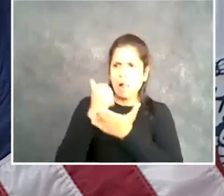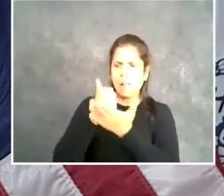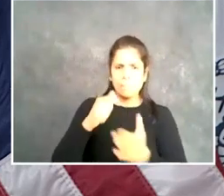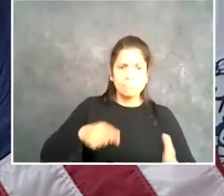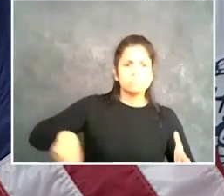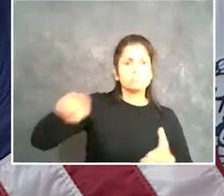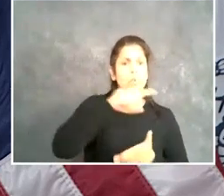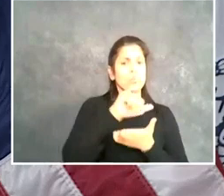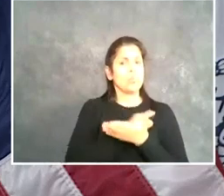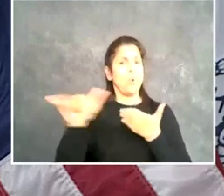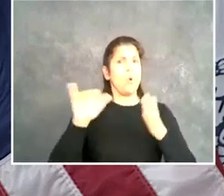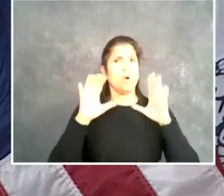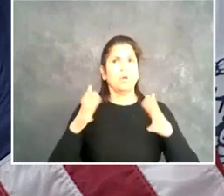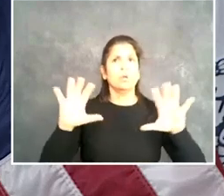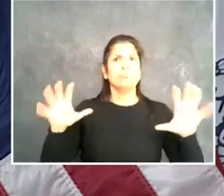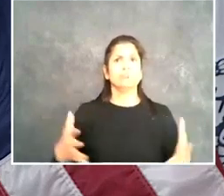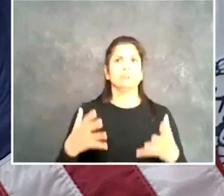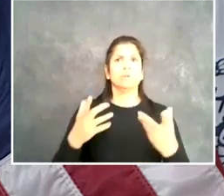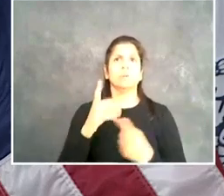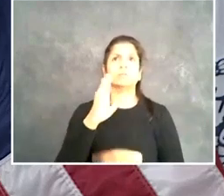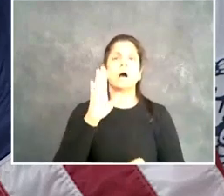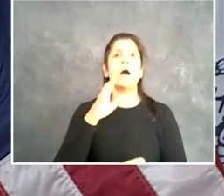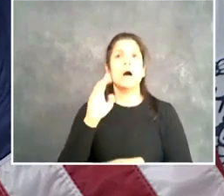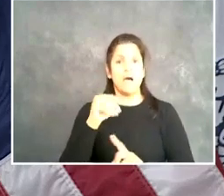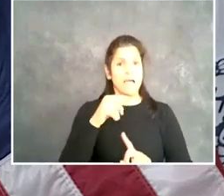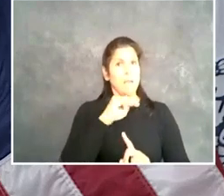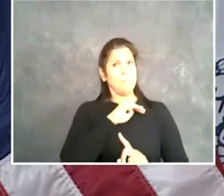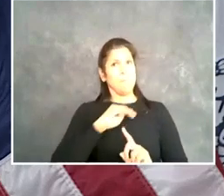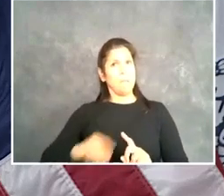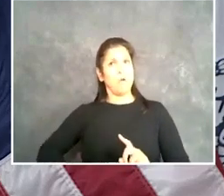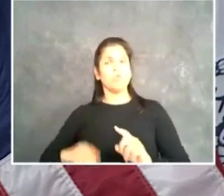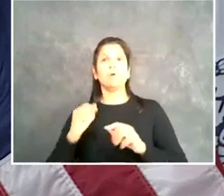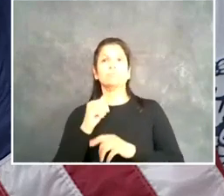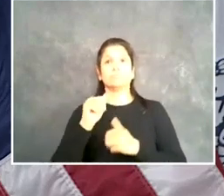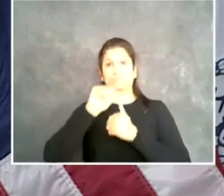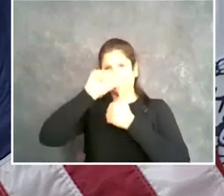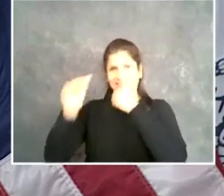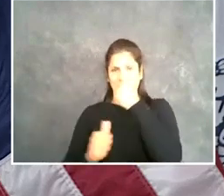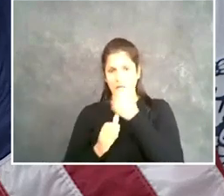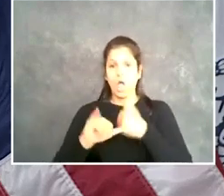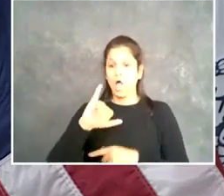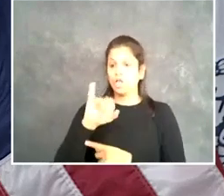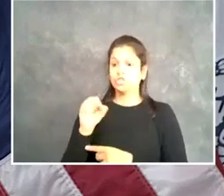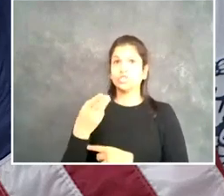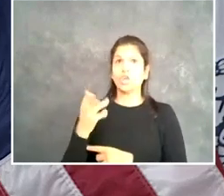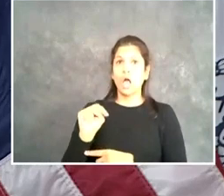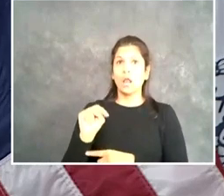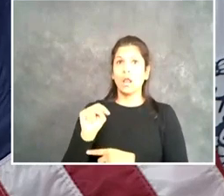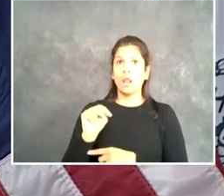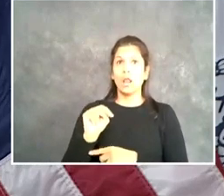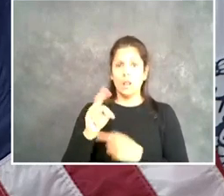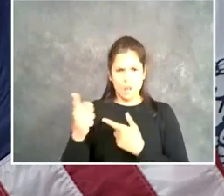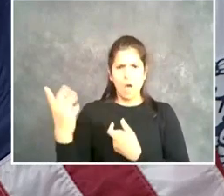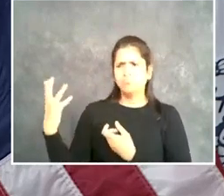ADDING A THIRD COCHAIR, DEPUTY MAYOR RAUL WHO BRINGS A WEALTH